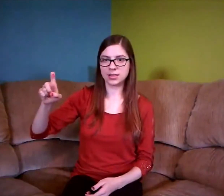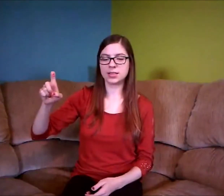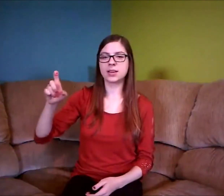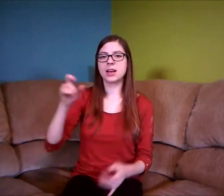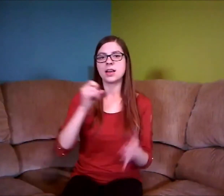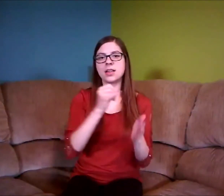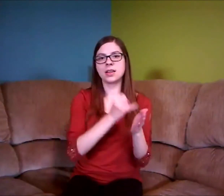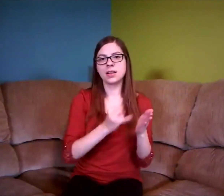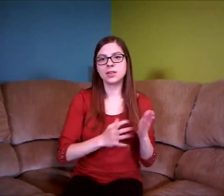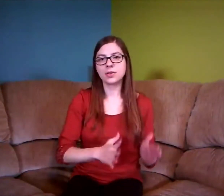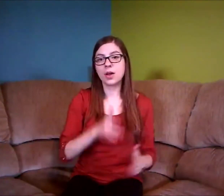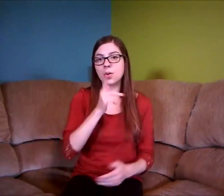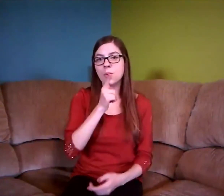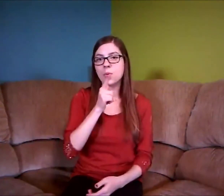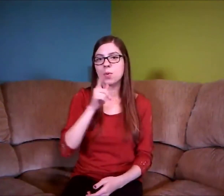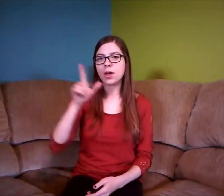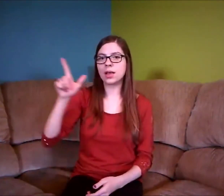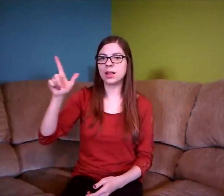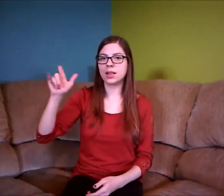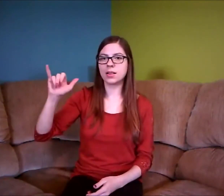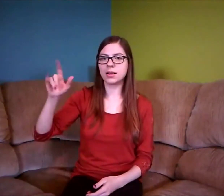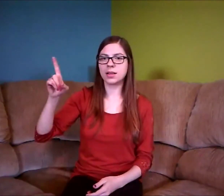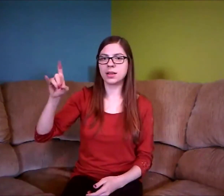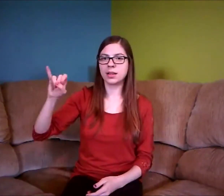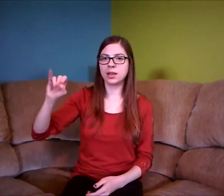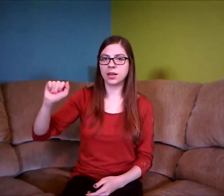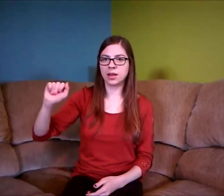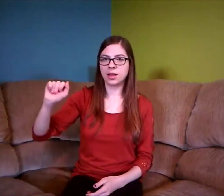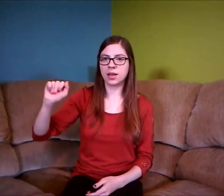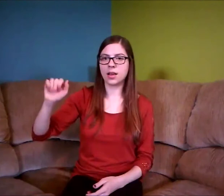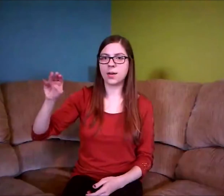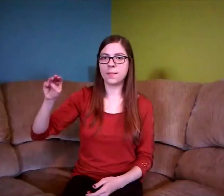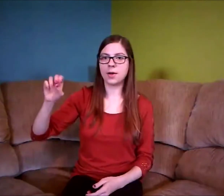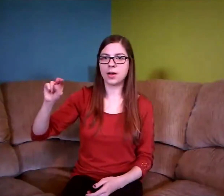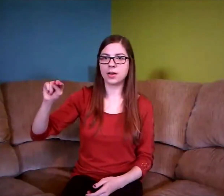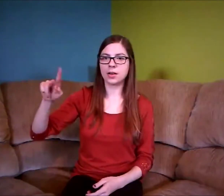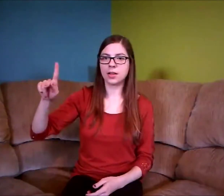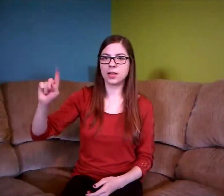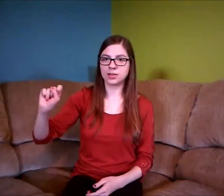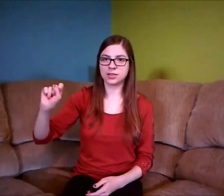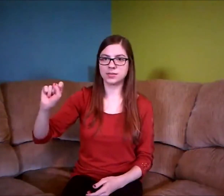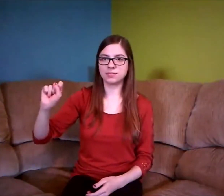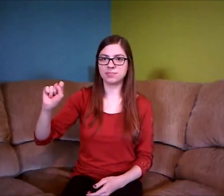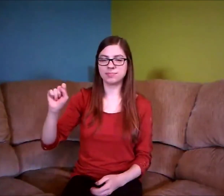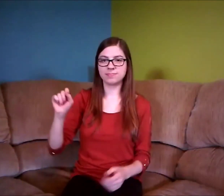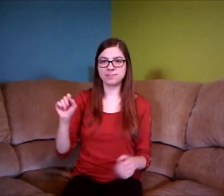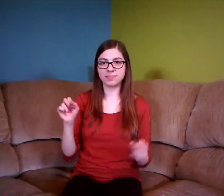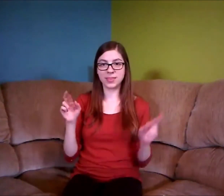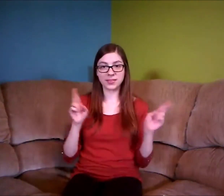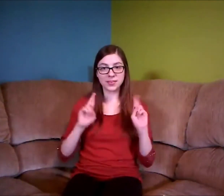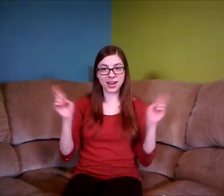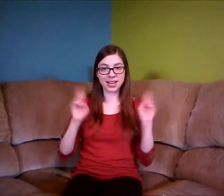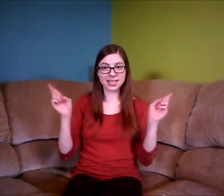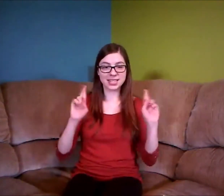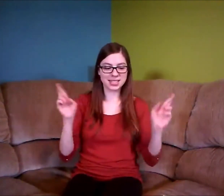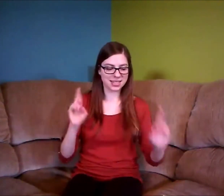and illustrated by Lydia Monks. Ready?